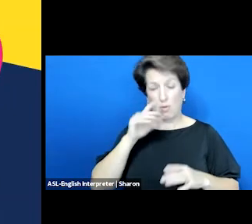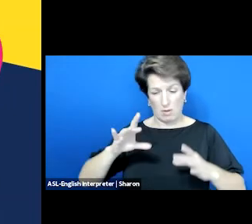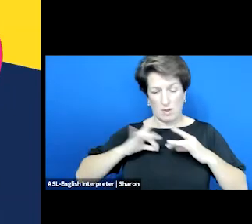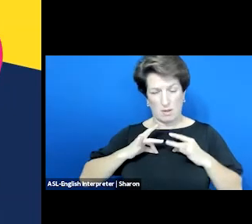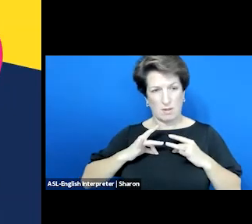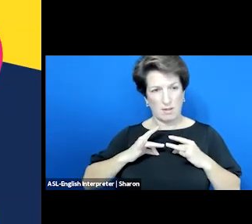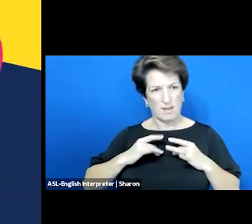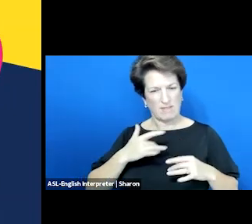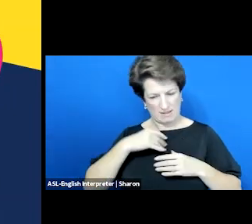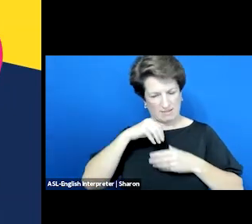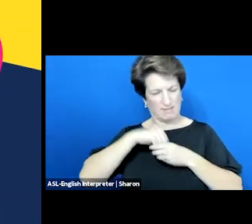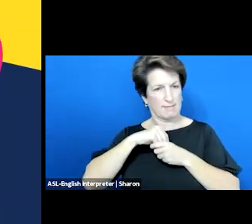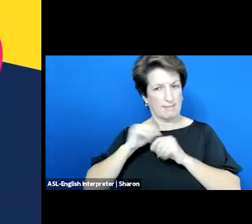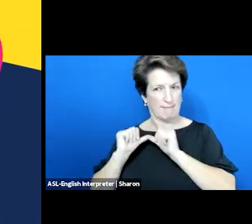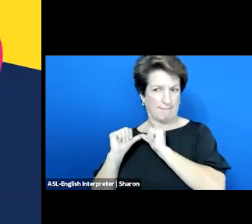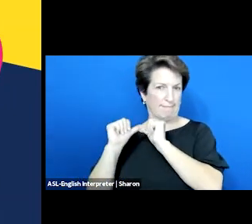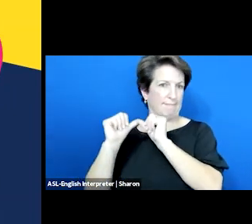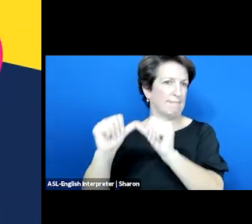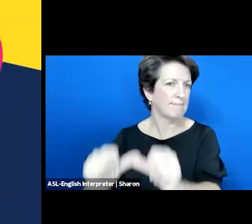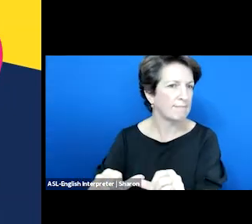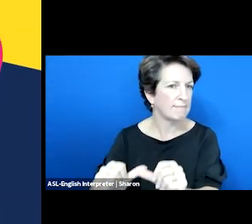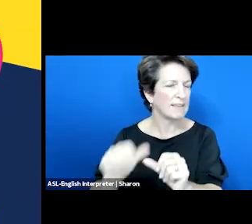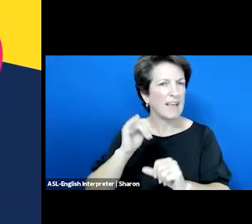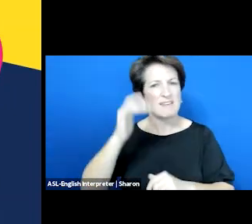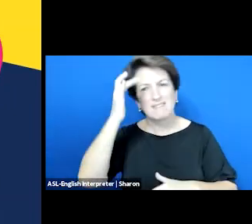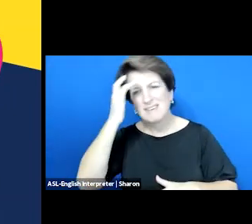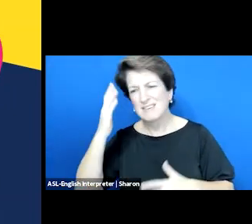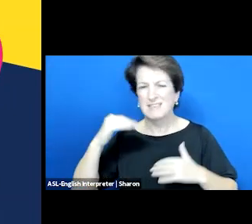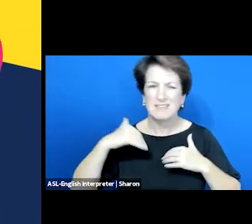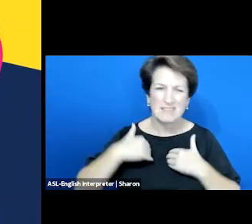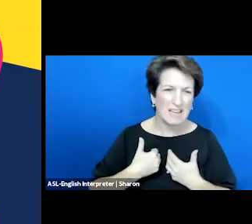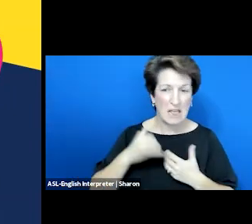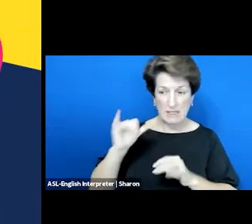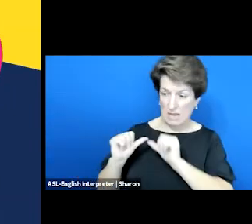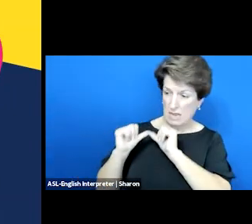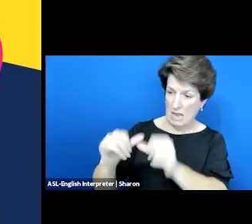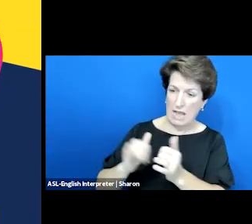inflammatories. People have made very good recoveries.